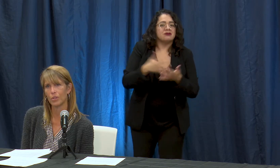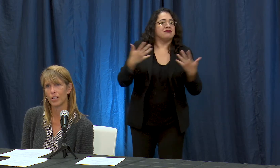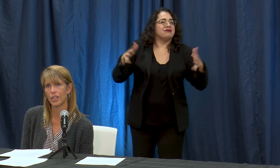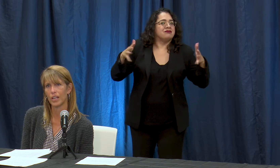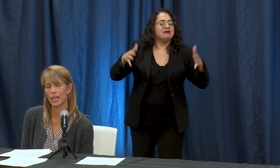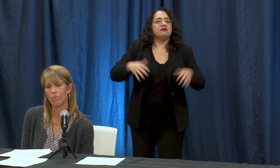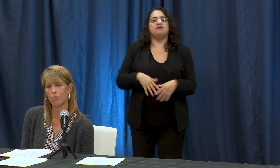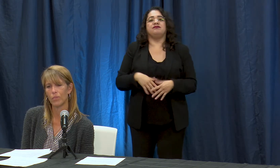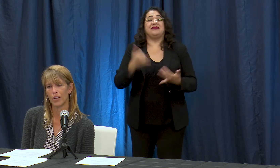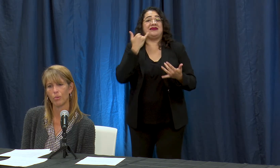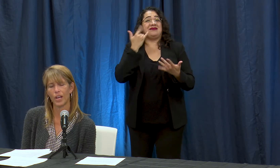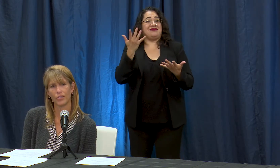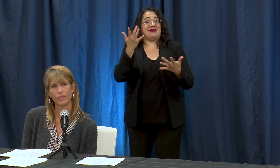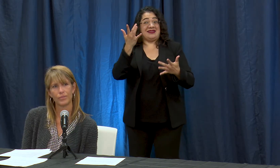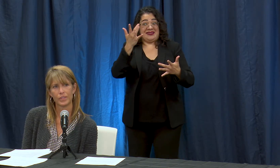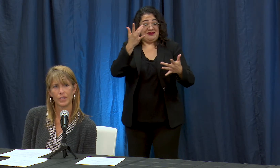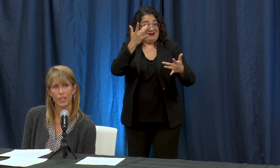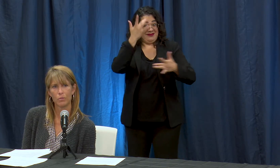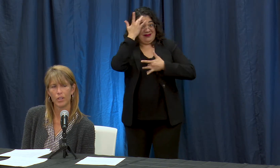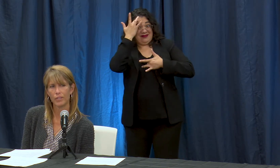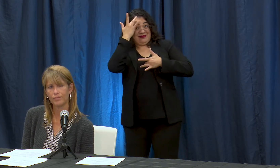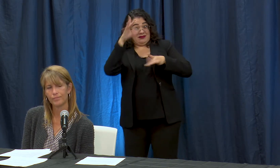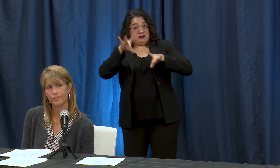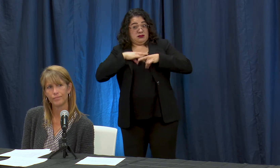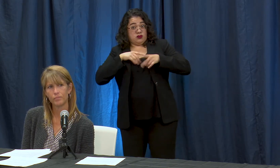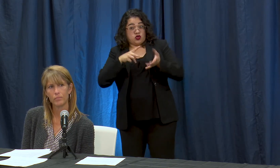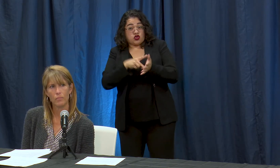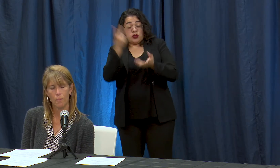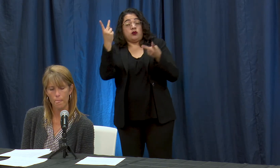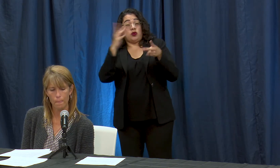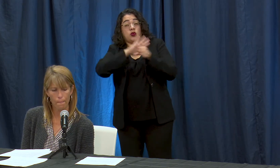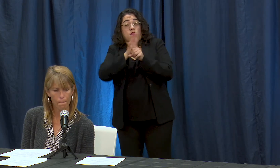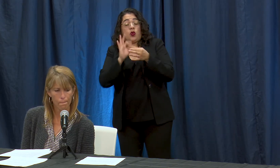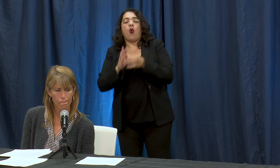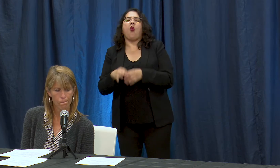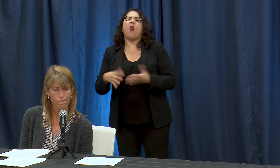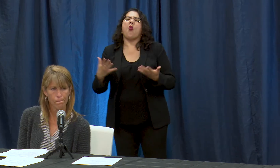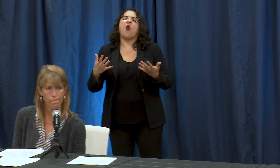would otherwise. I think it's important to know I see this